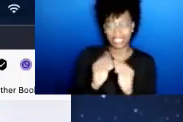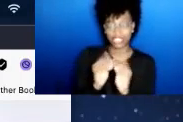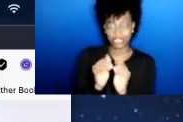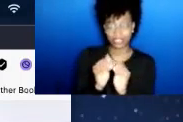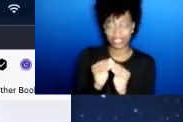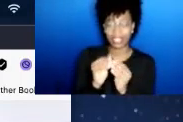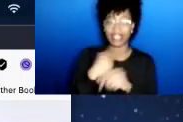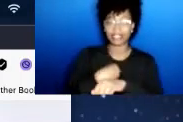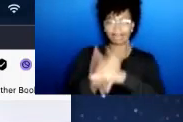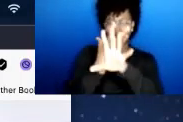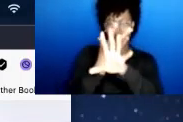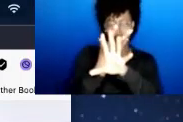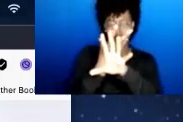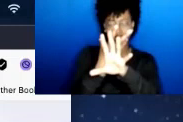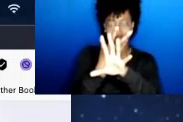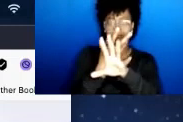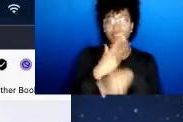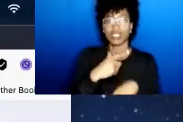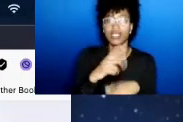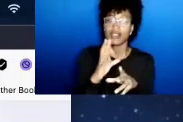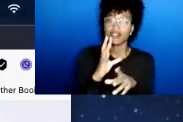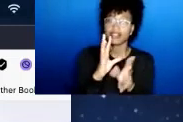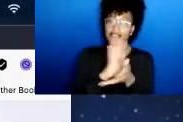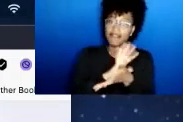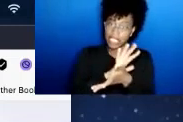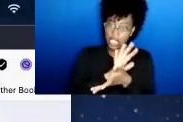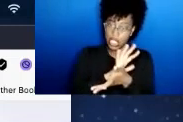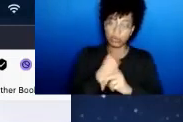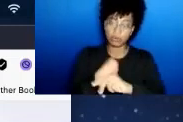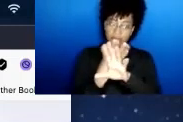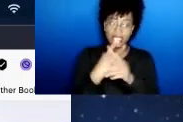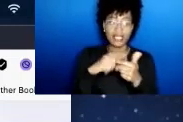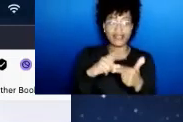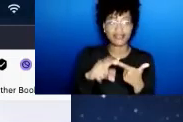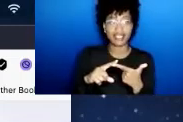not to be confused with the live sessions as part of the program itself.